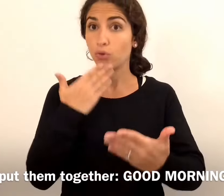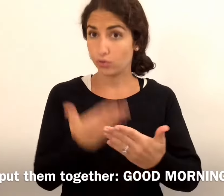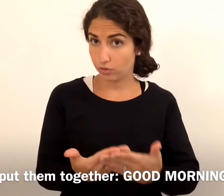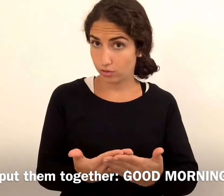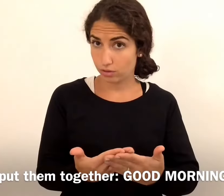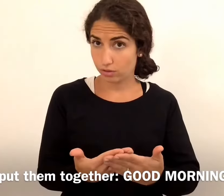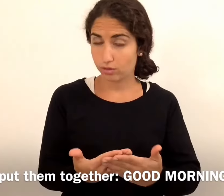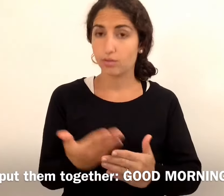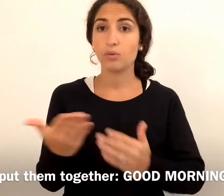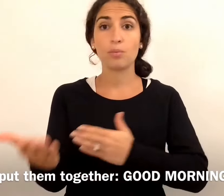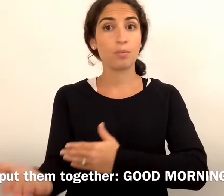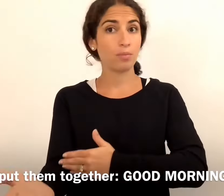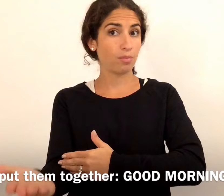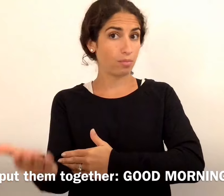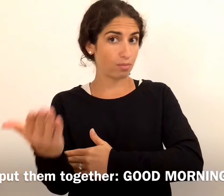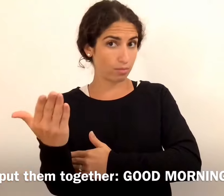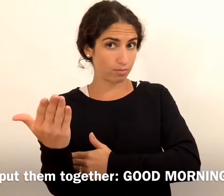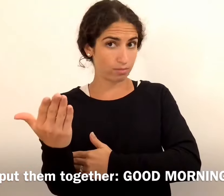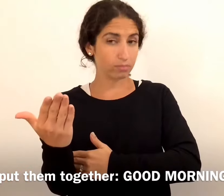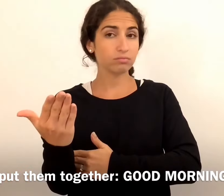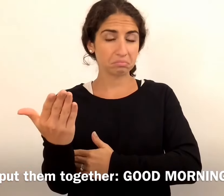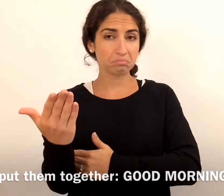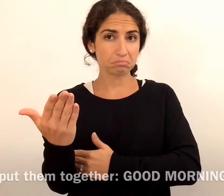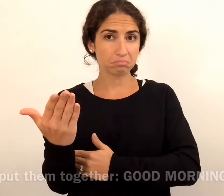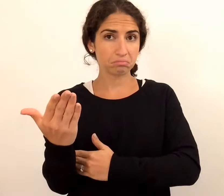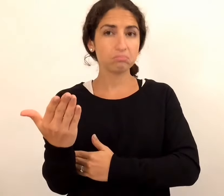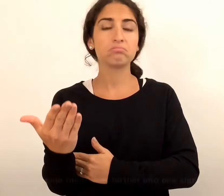And now let's combine them: "good morning"